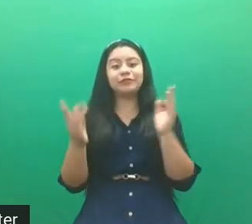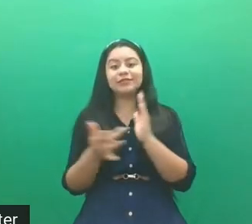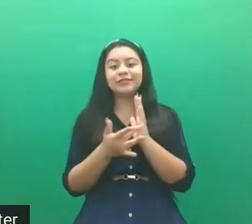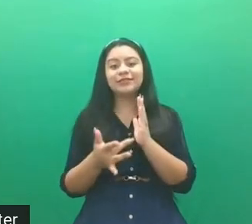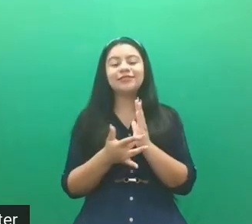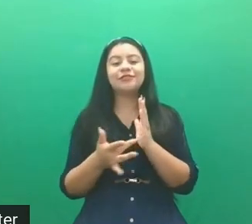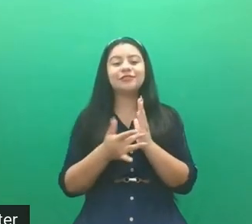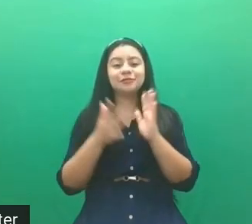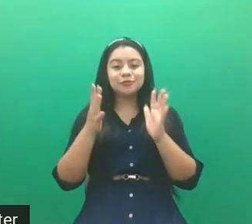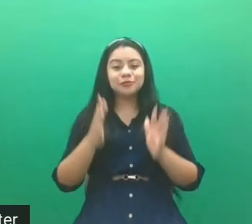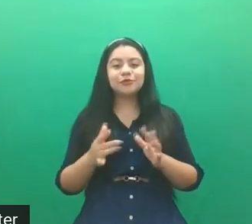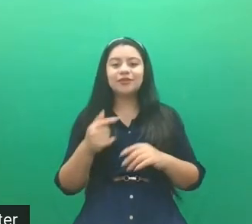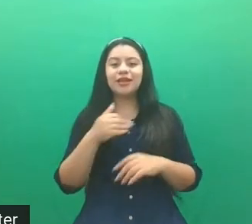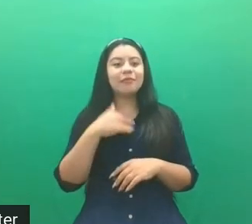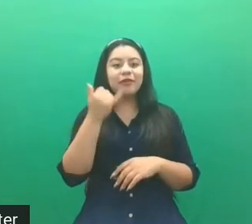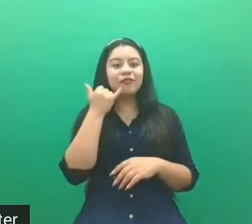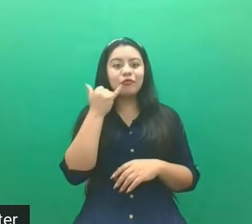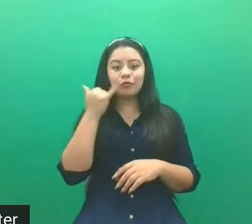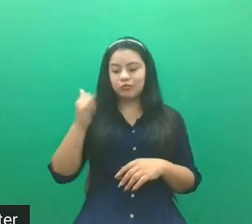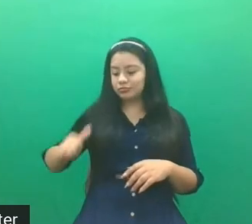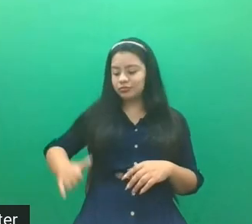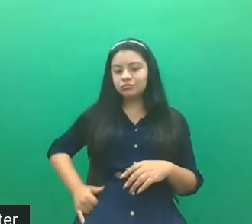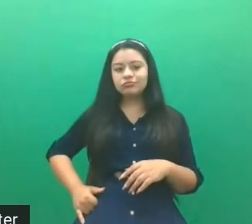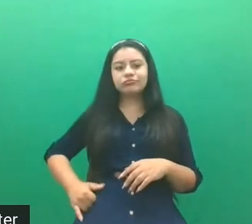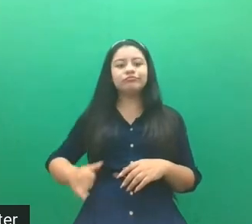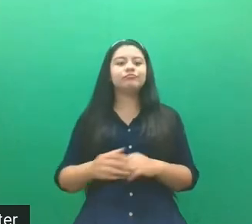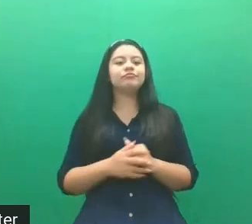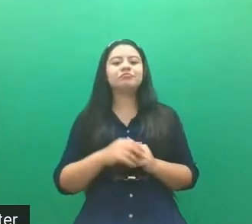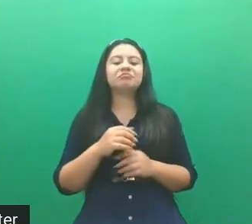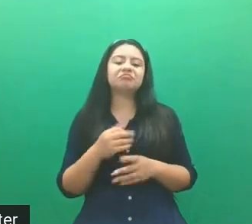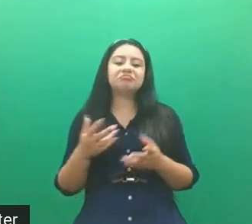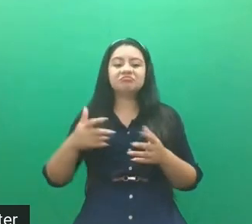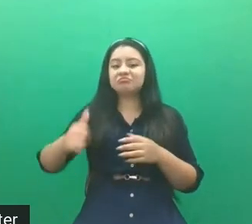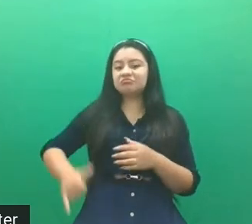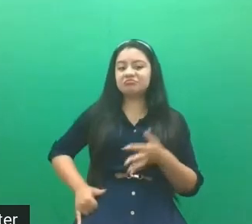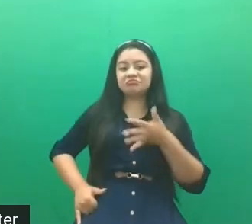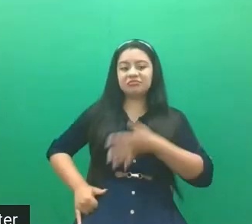my phone in my pocket right, not using it at all. It's just a conversation with someone. t]They're